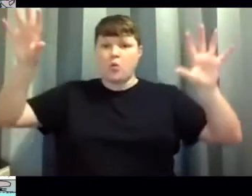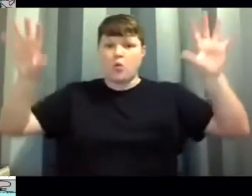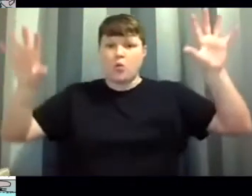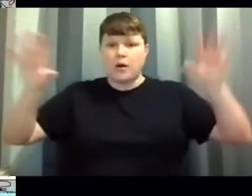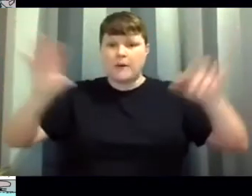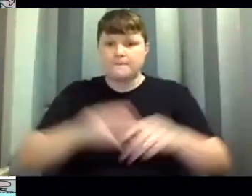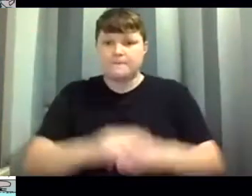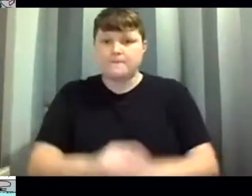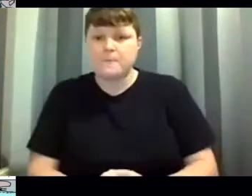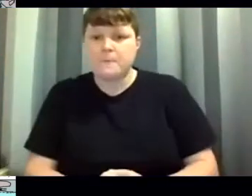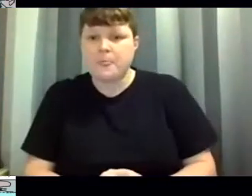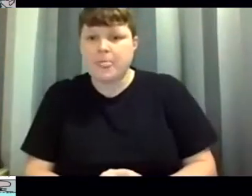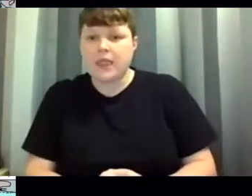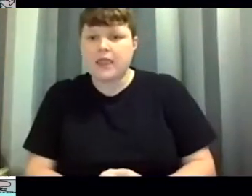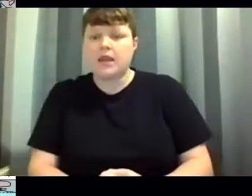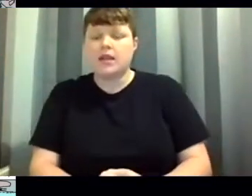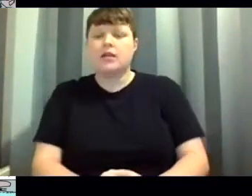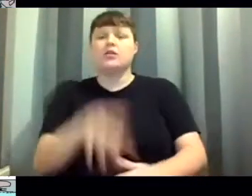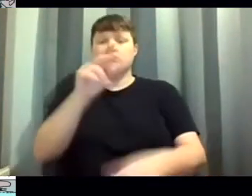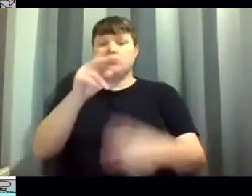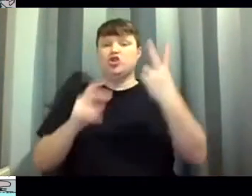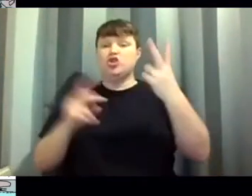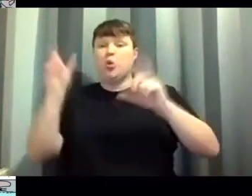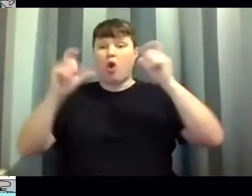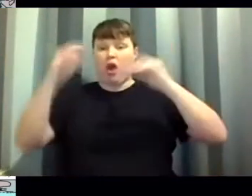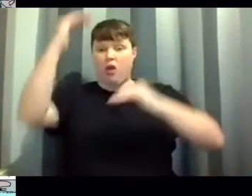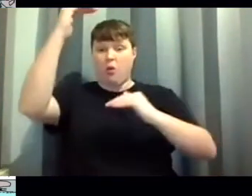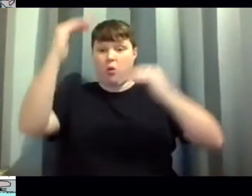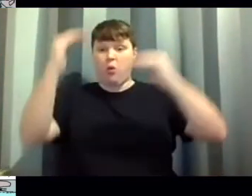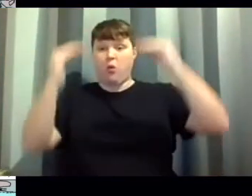It's basically going between the two colours, either side of zero. It's not